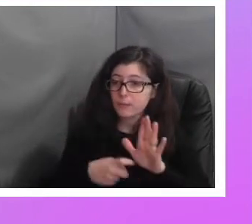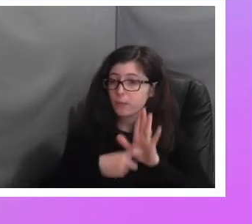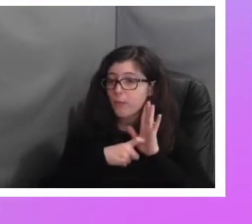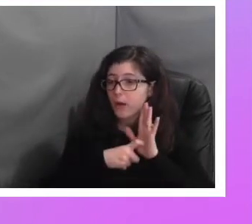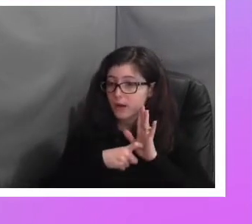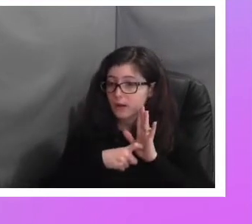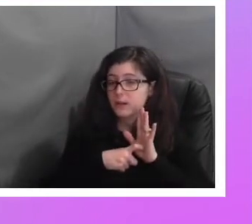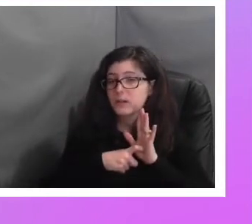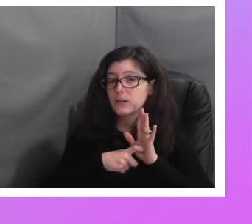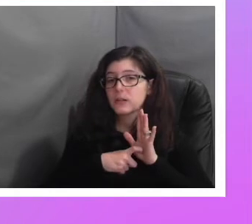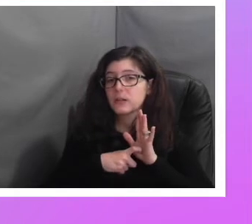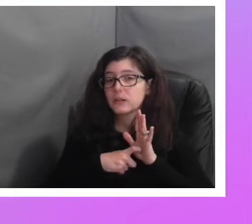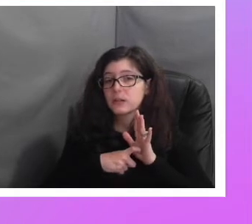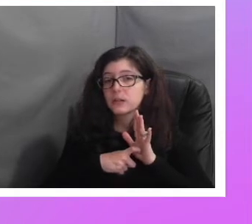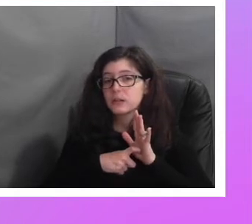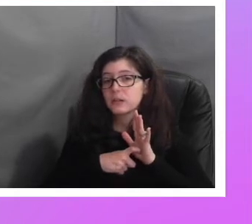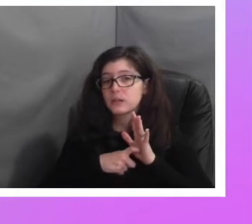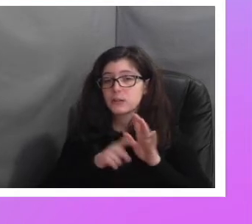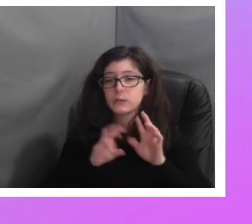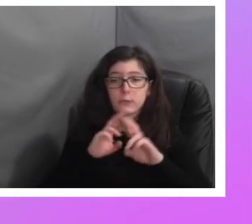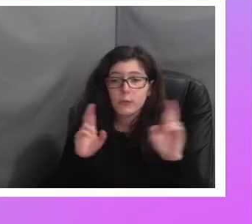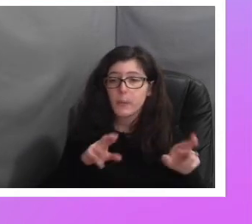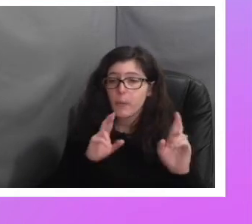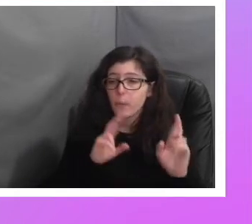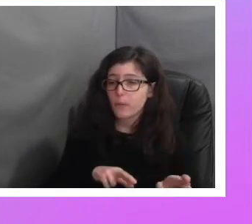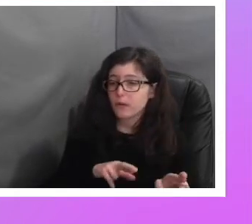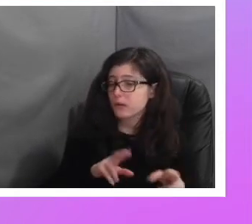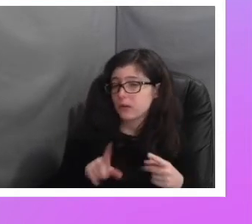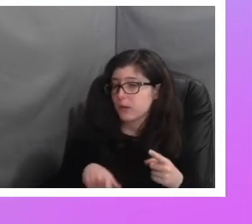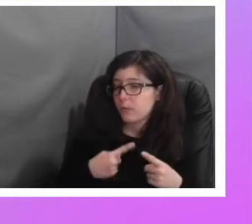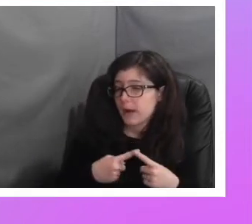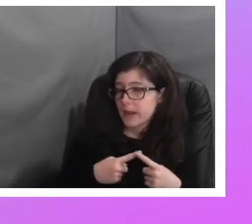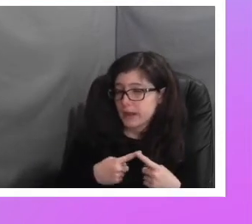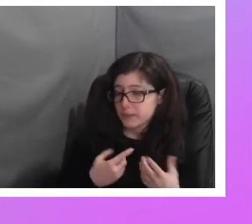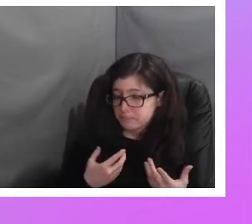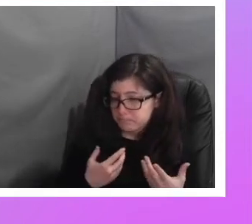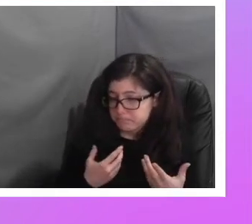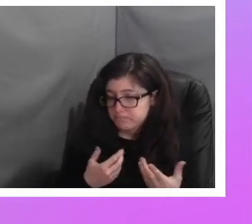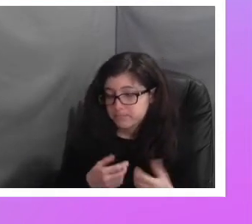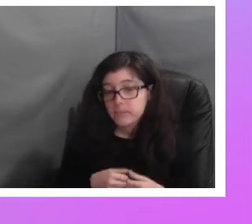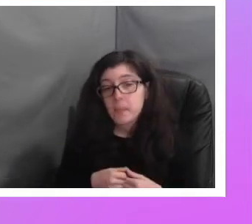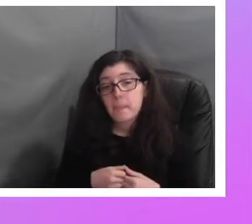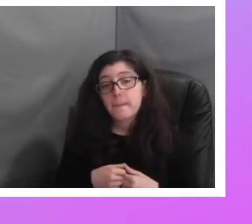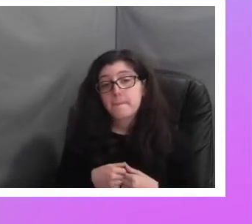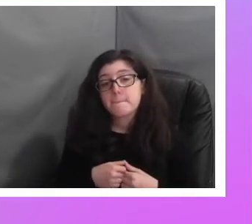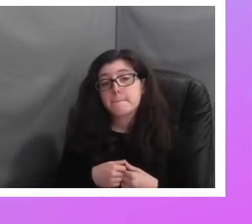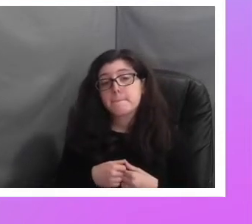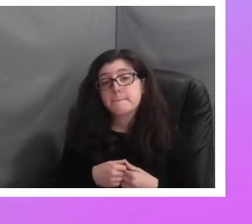and when are they going to be able to report back that it's done? And then when are they going to report back